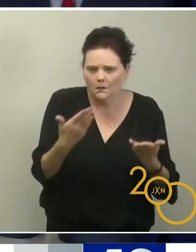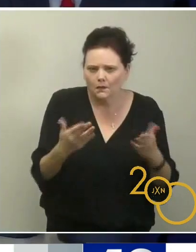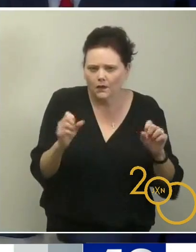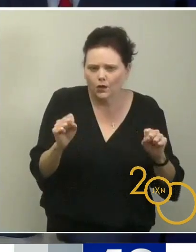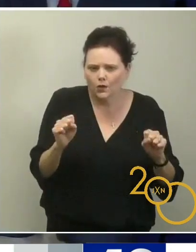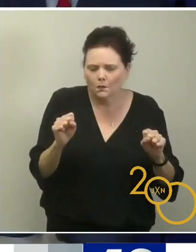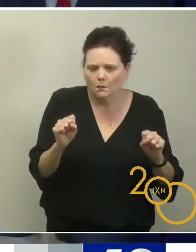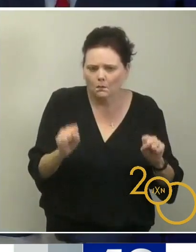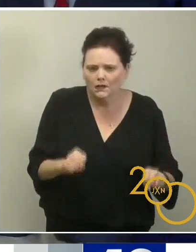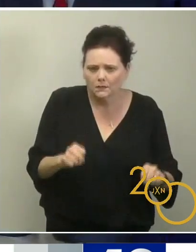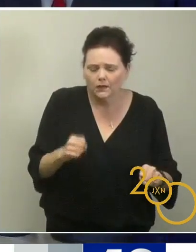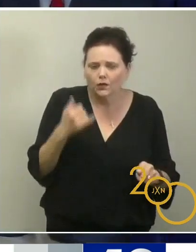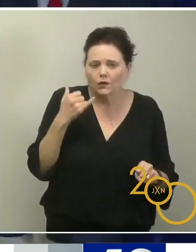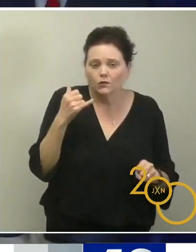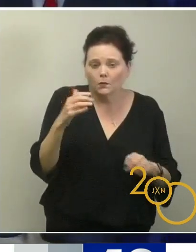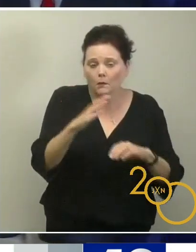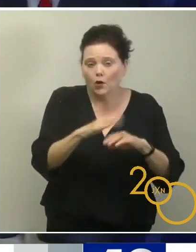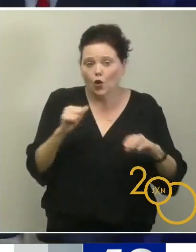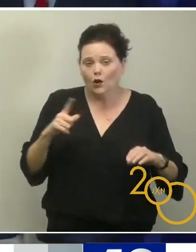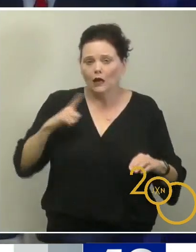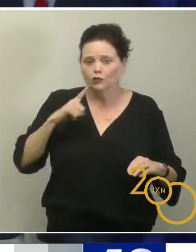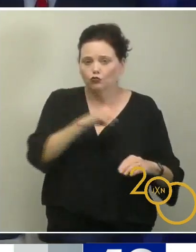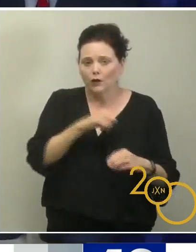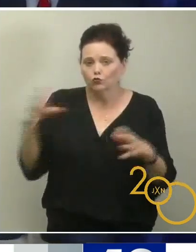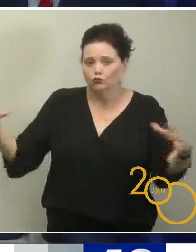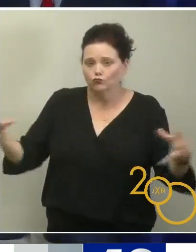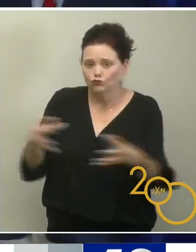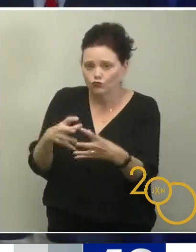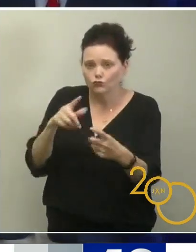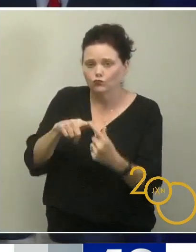I KNOW SOME TRACTION AREA LEGISLATORS HAVE CALLED RAISE